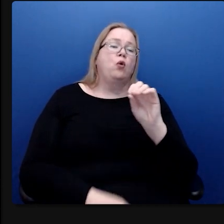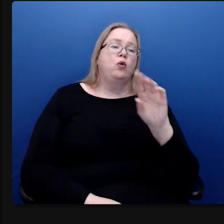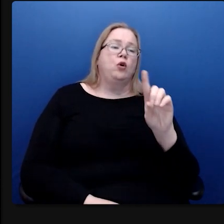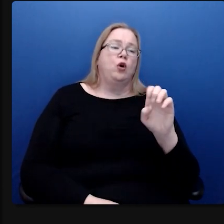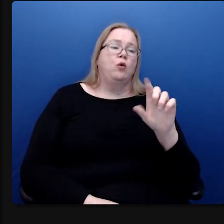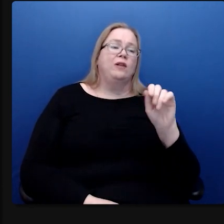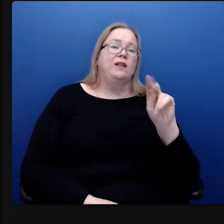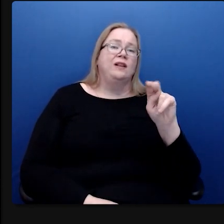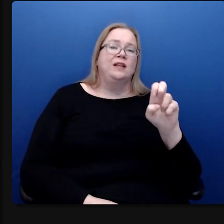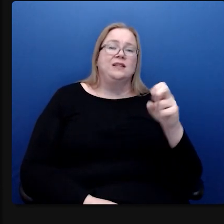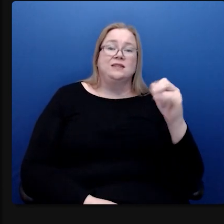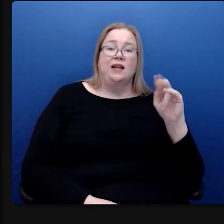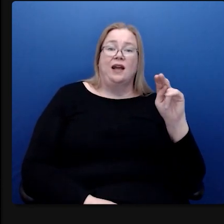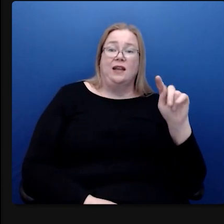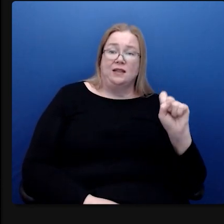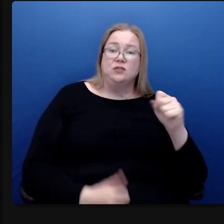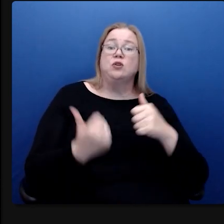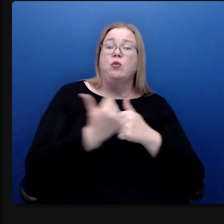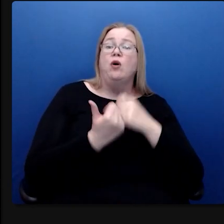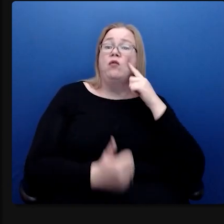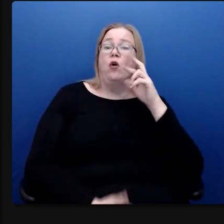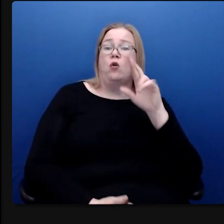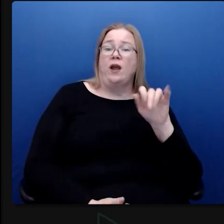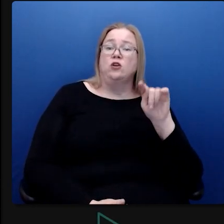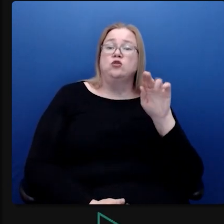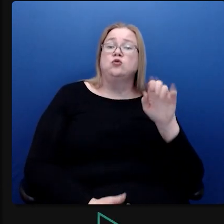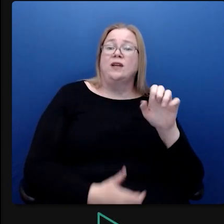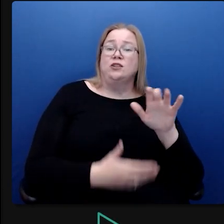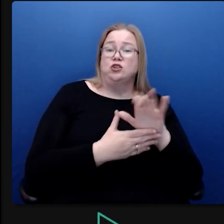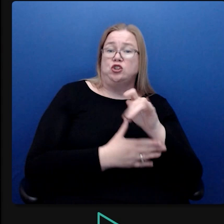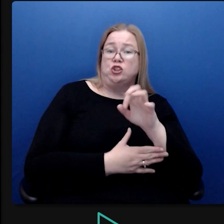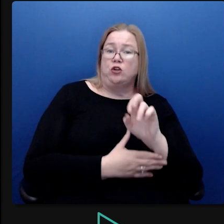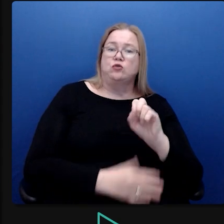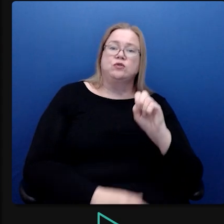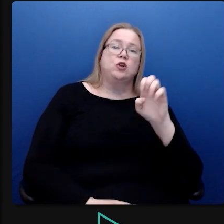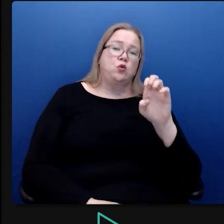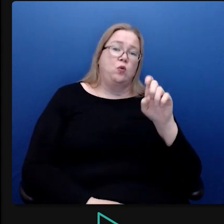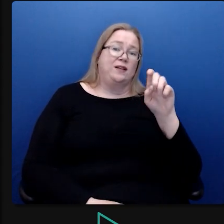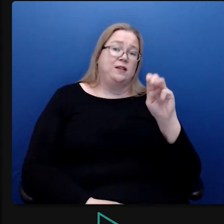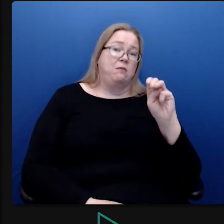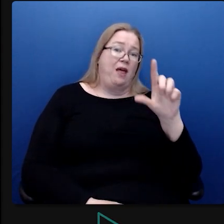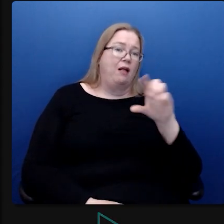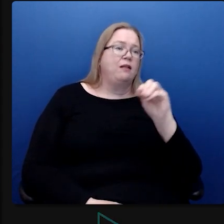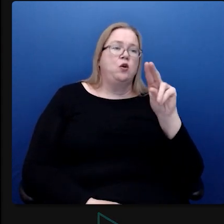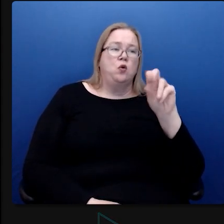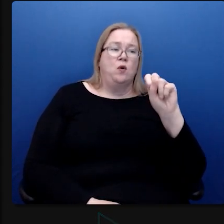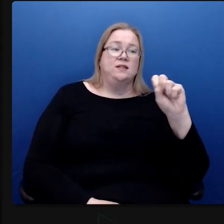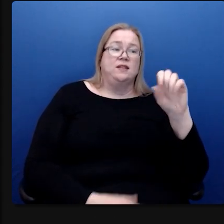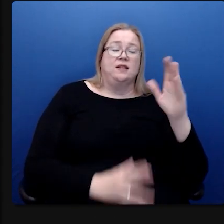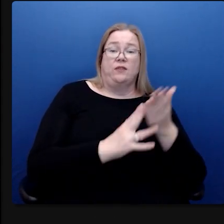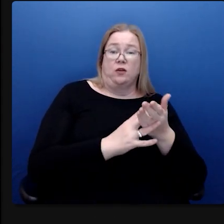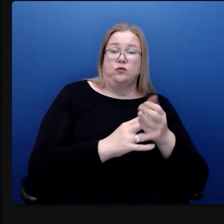using CodeLens hints and support for raytrace shaders, UXML and USS files.